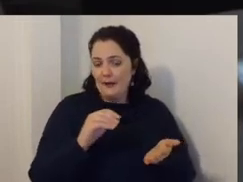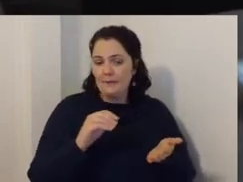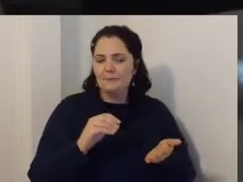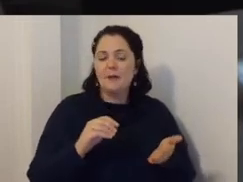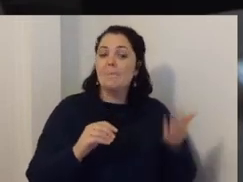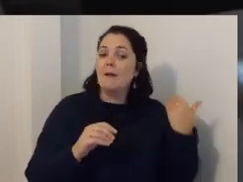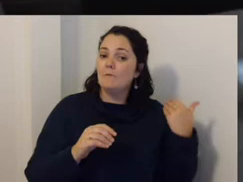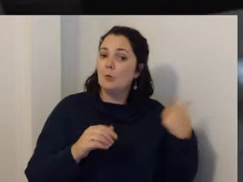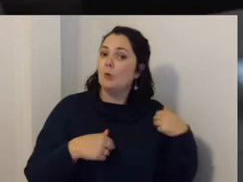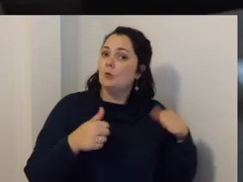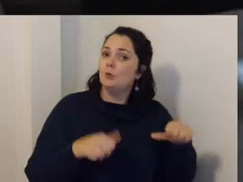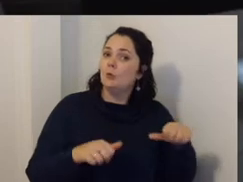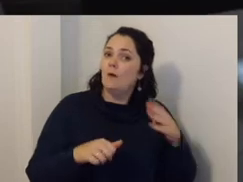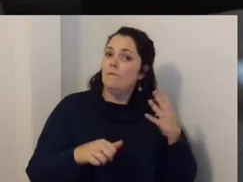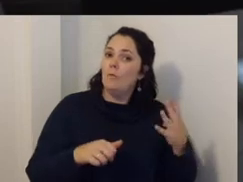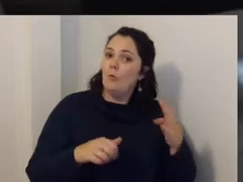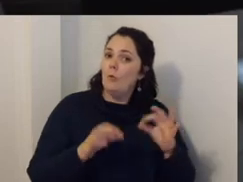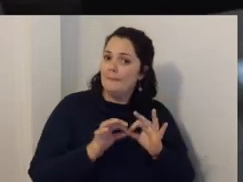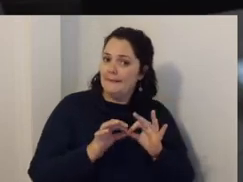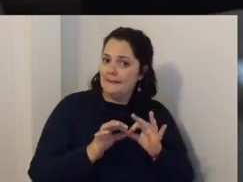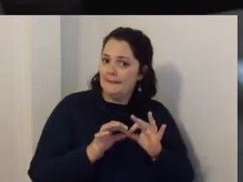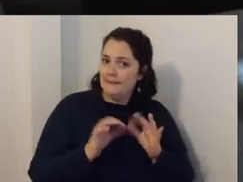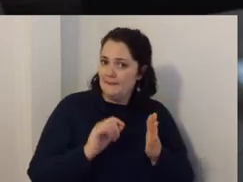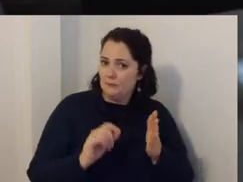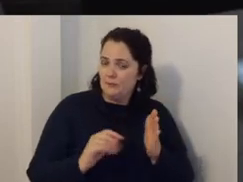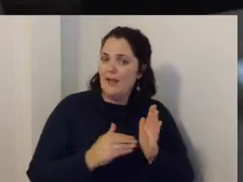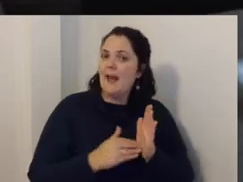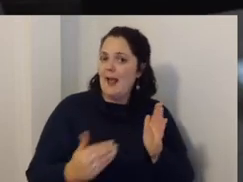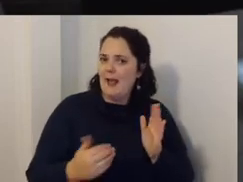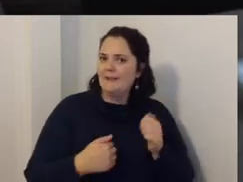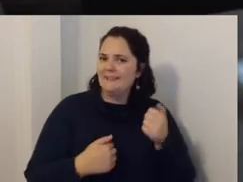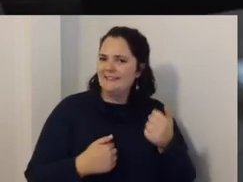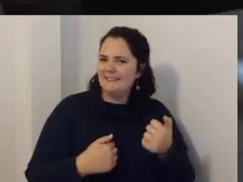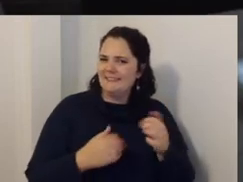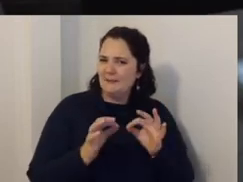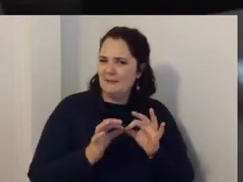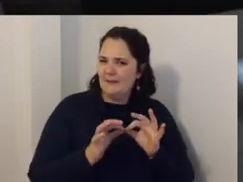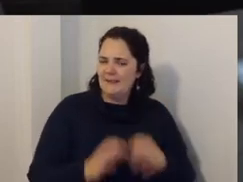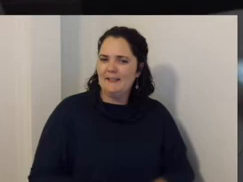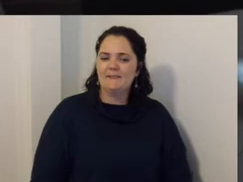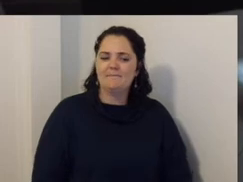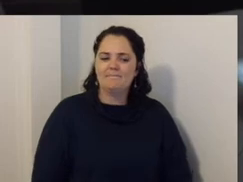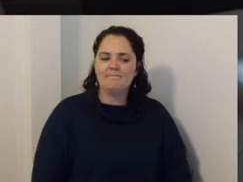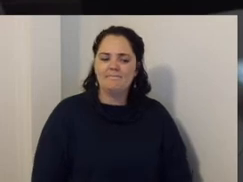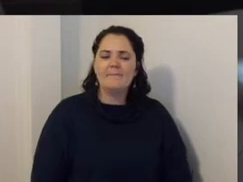I did it with a 4B pencil, this time I'm using a 6B pencil, it's a different brand pencil and